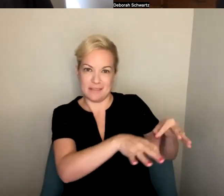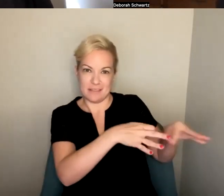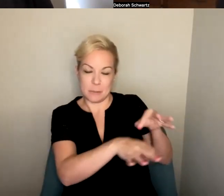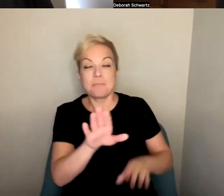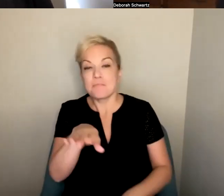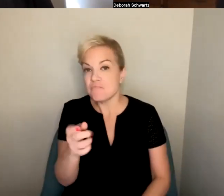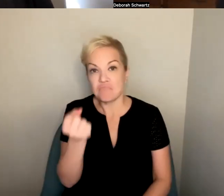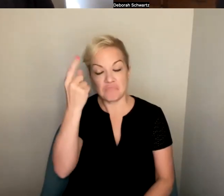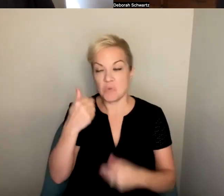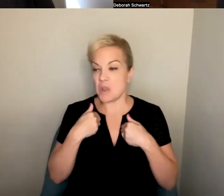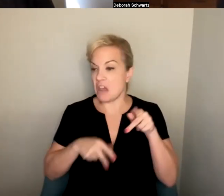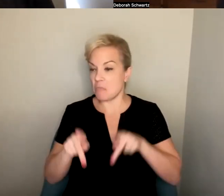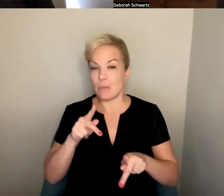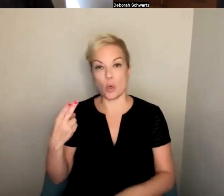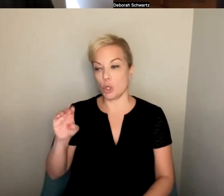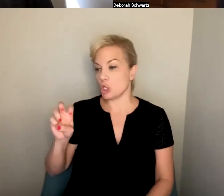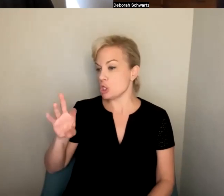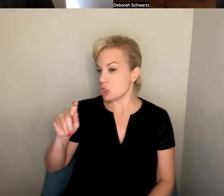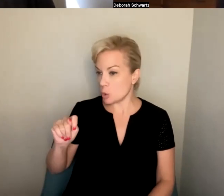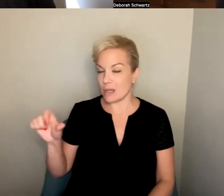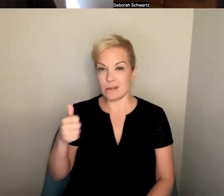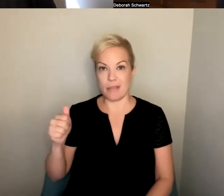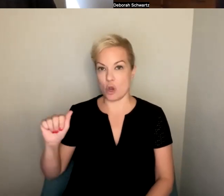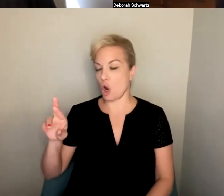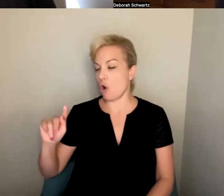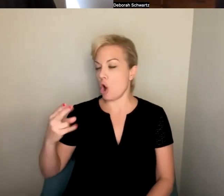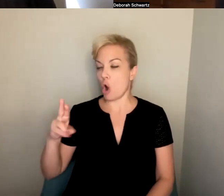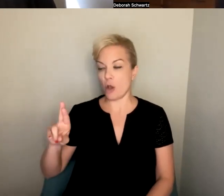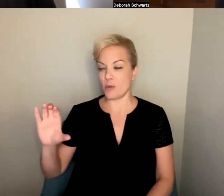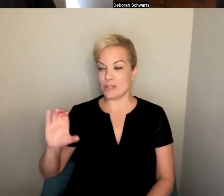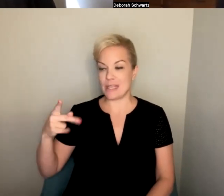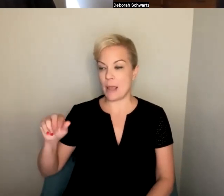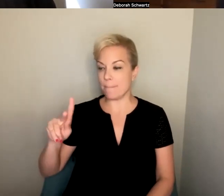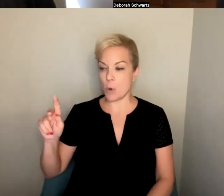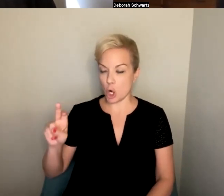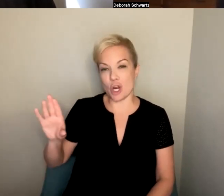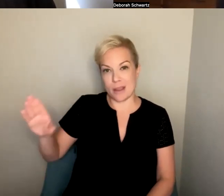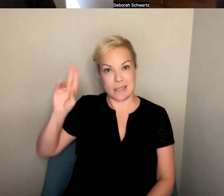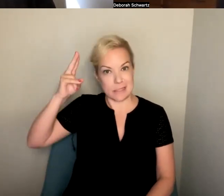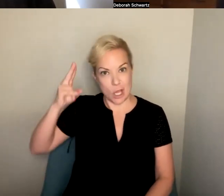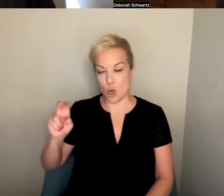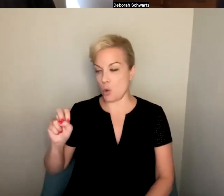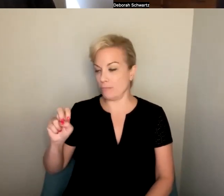long time, Hewitt was doing it, Arthur C Parker um his uncle Ely Parker in the 1850s with Lewis Henry